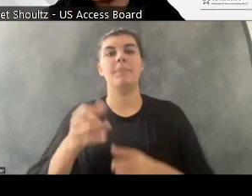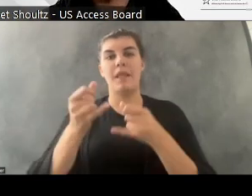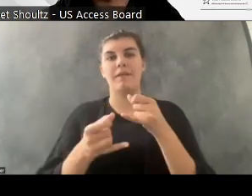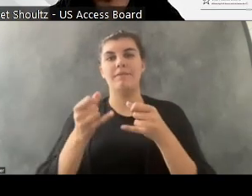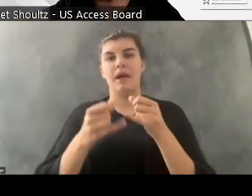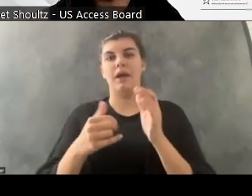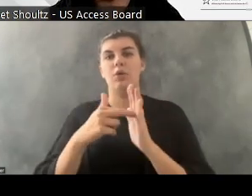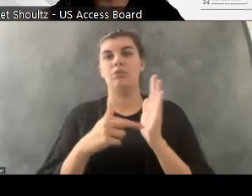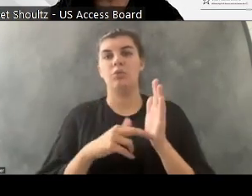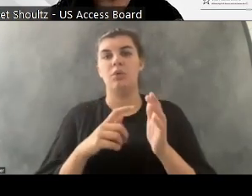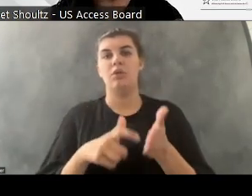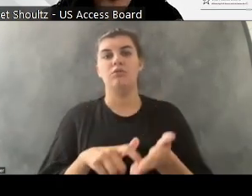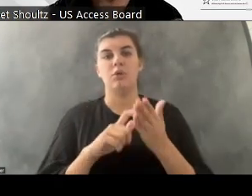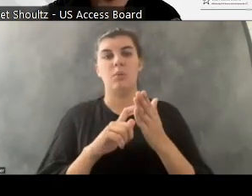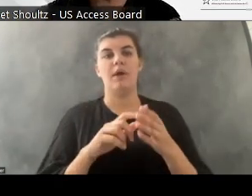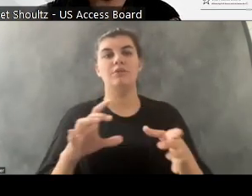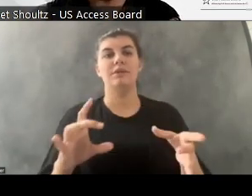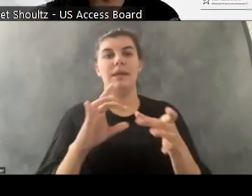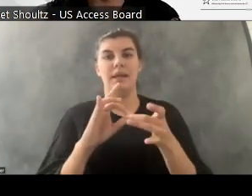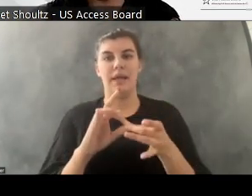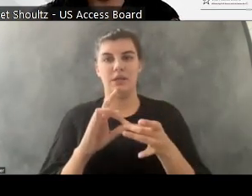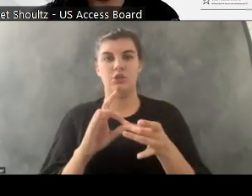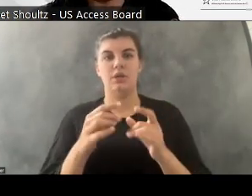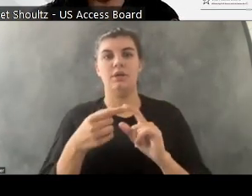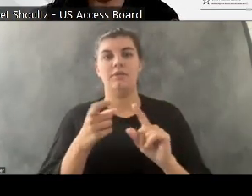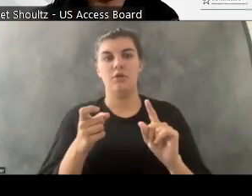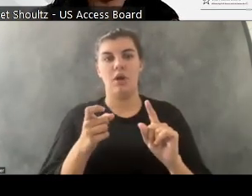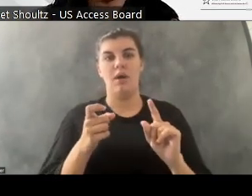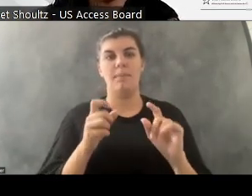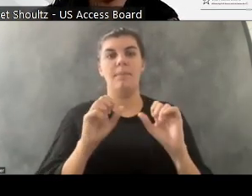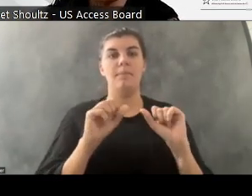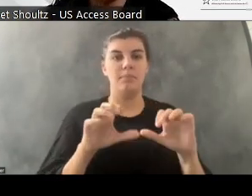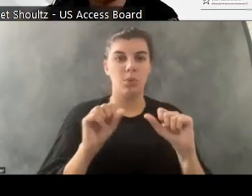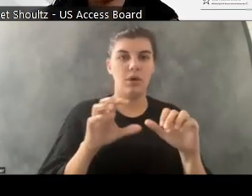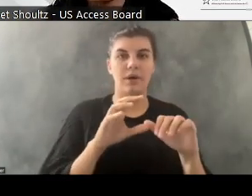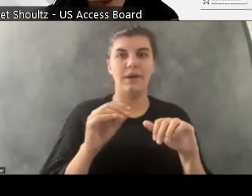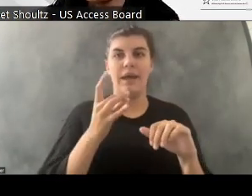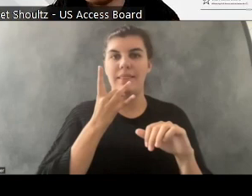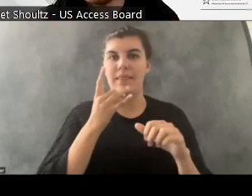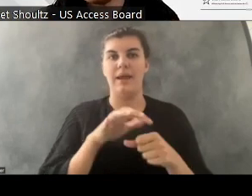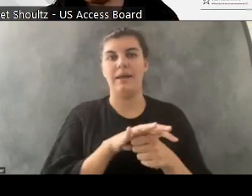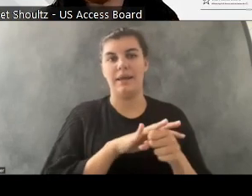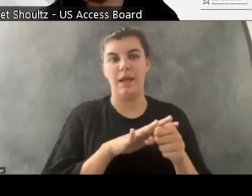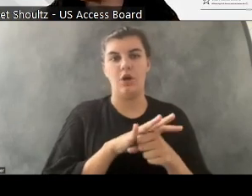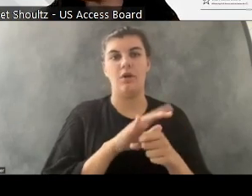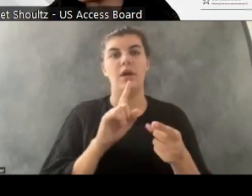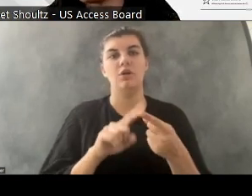The final rule requires a connection from the boarding and the alighting area and boarding